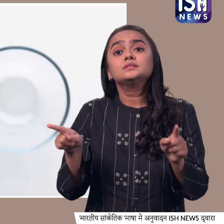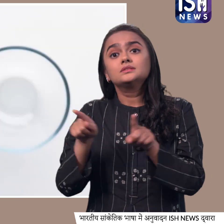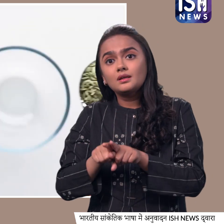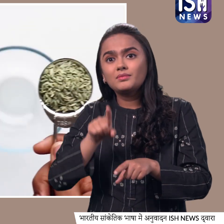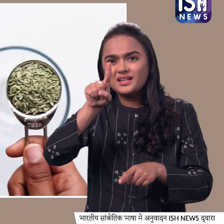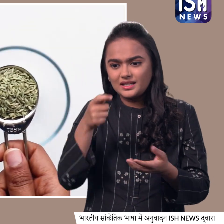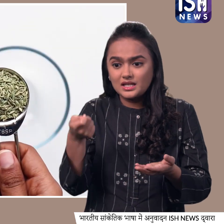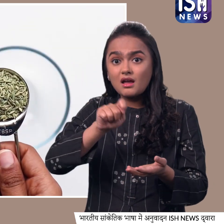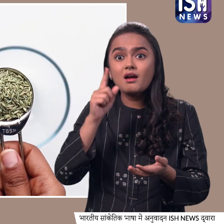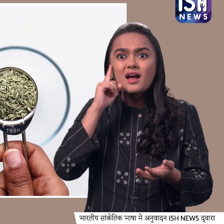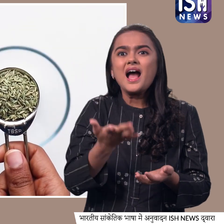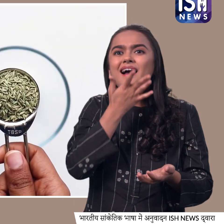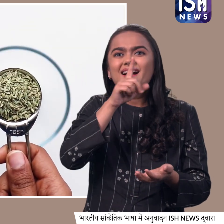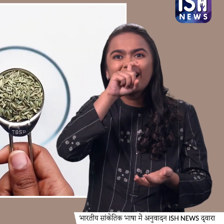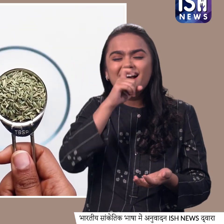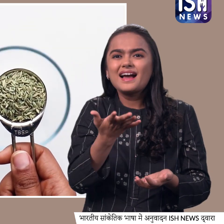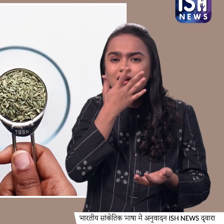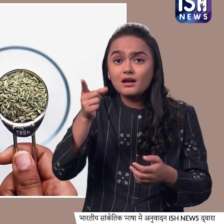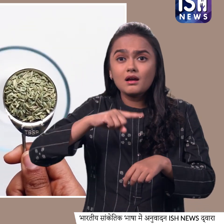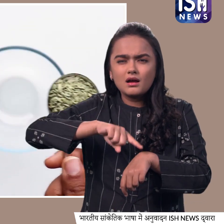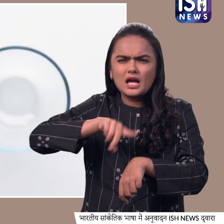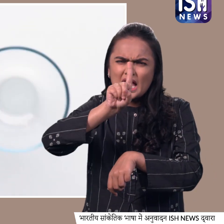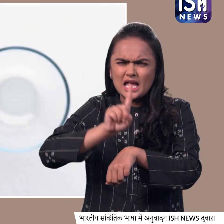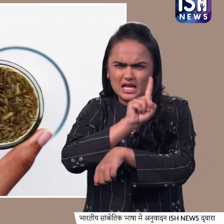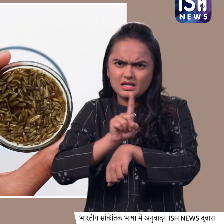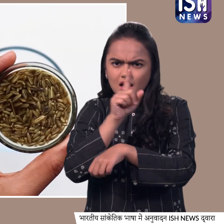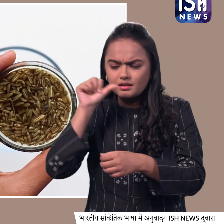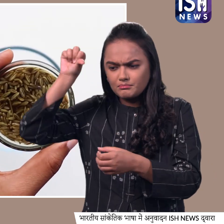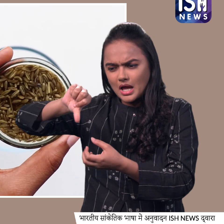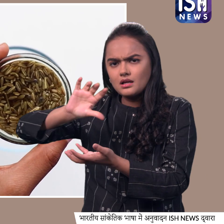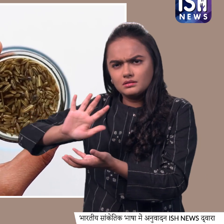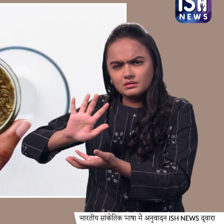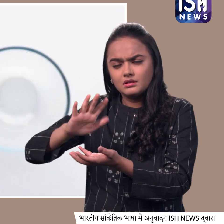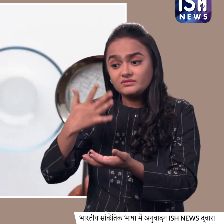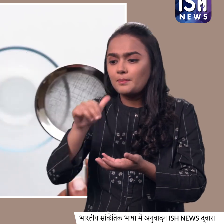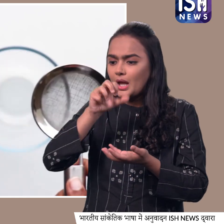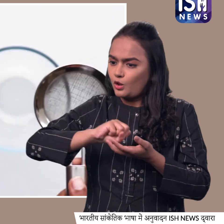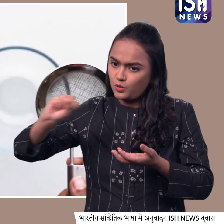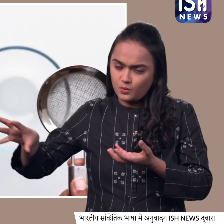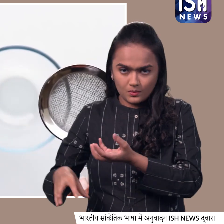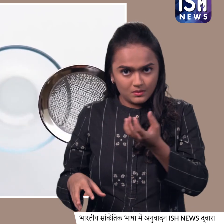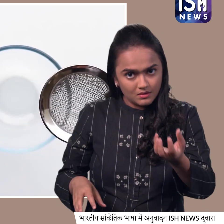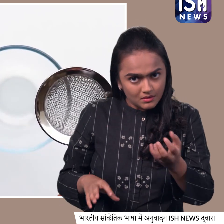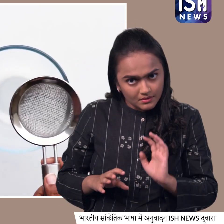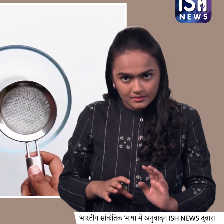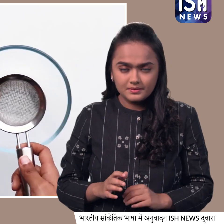Similarly, take 1 Tbsp fennel. Soak it in water for 1 hour and then drain the water.